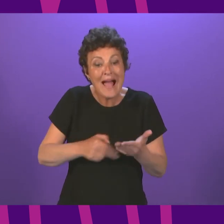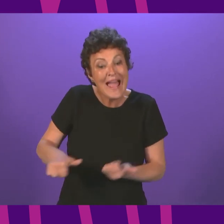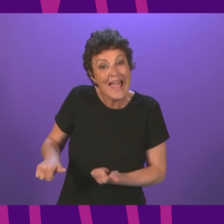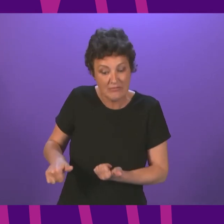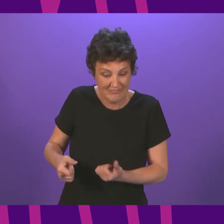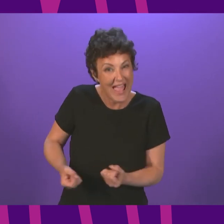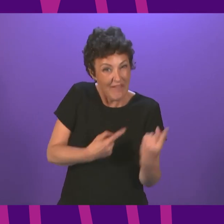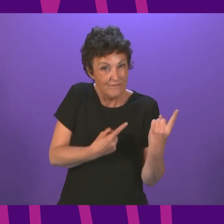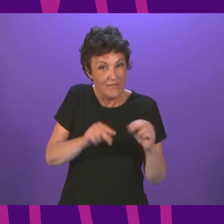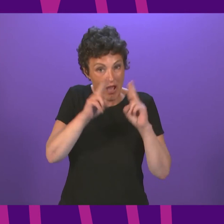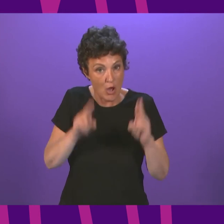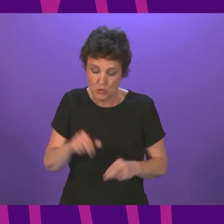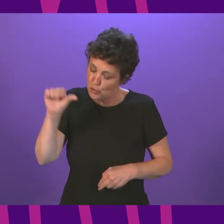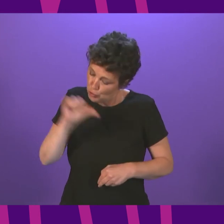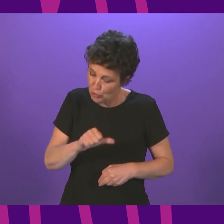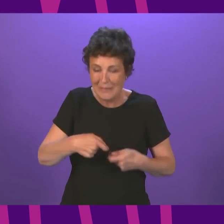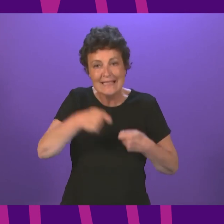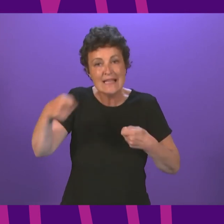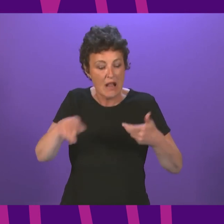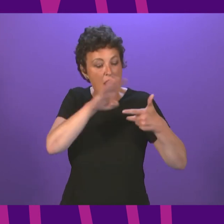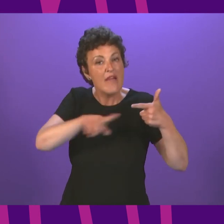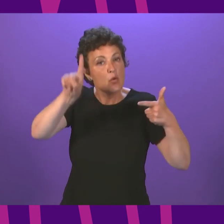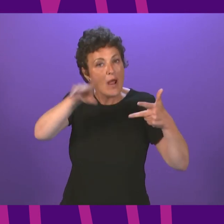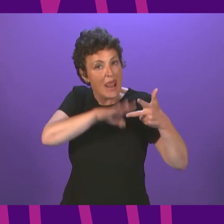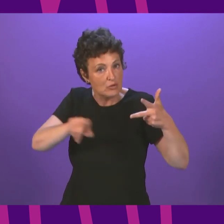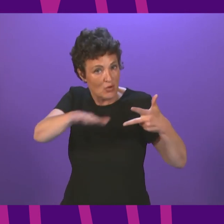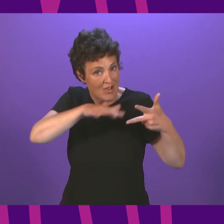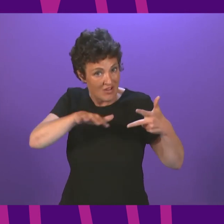I associate myself with everything that the Deputy First Minister said about Andrew Welsh,